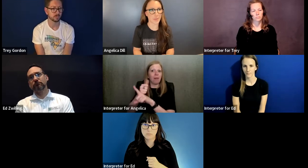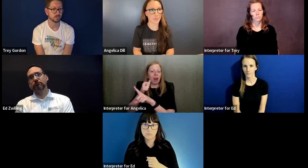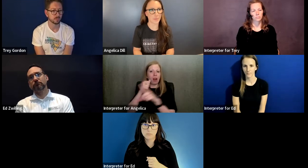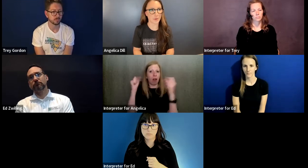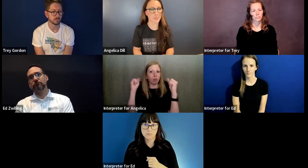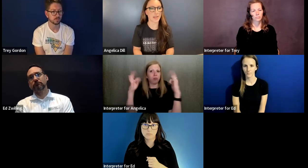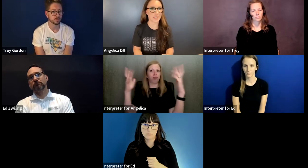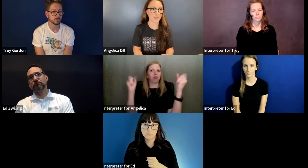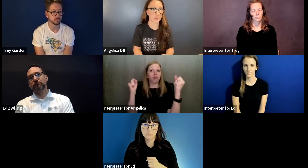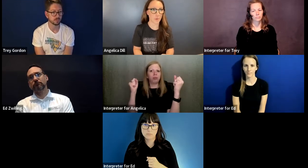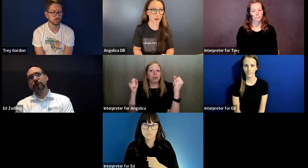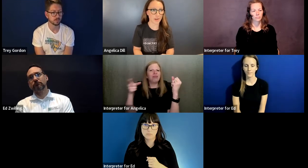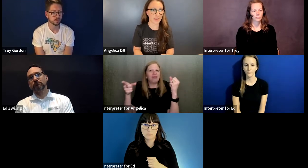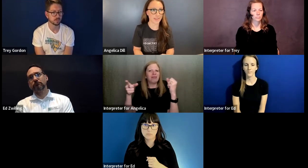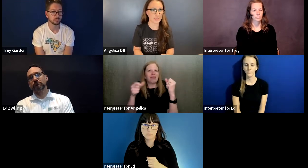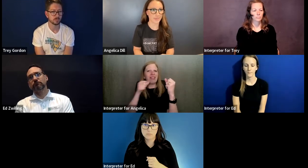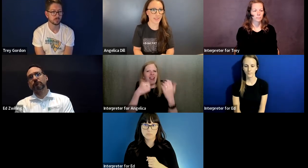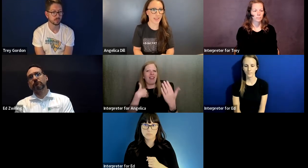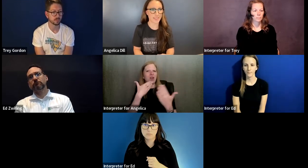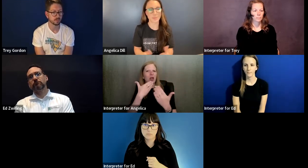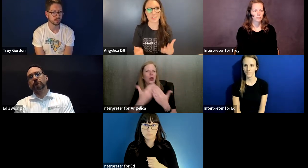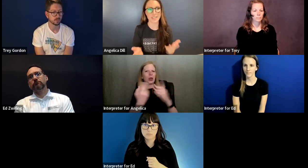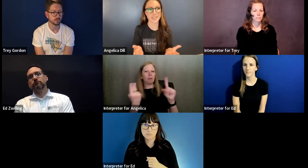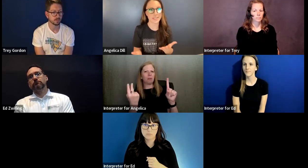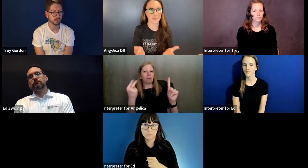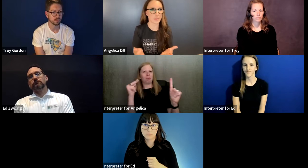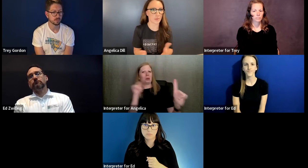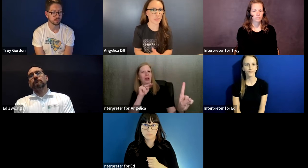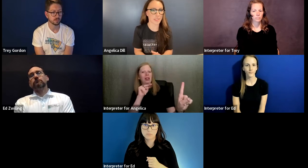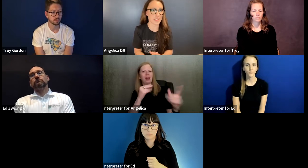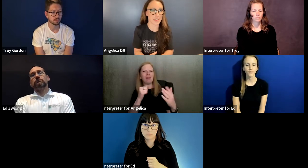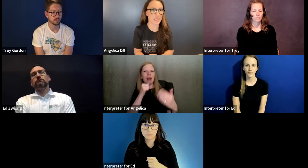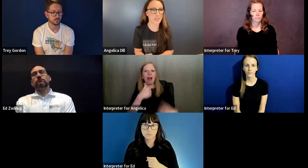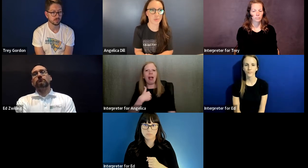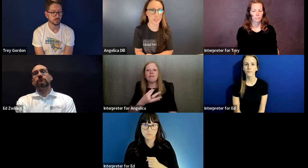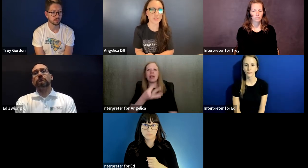the perspective or uh expertise to be able to really assess that situation